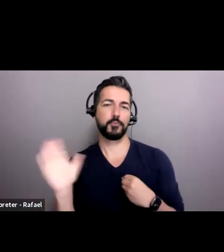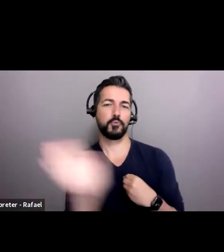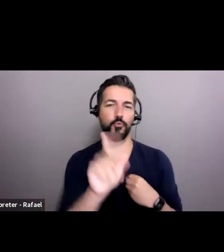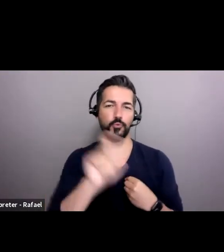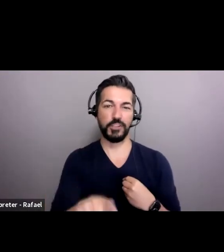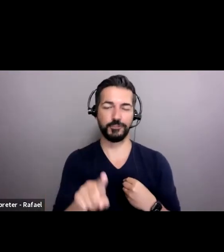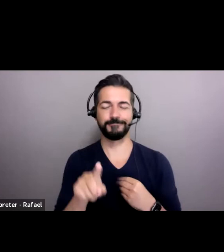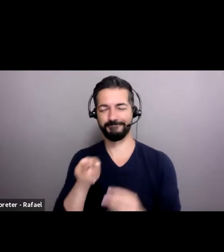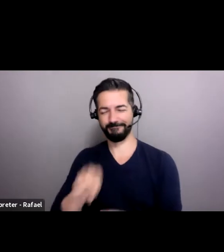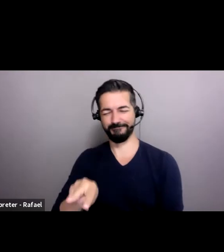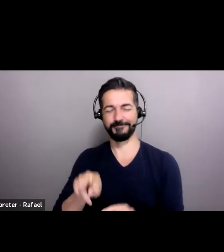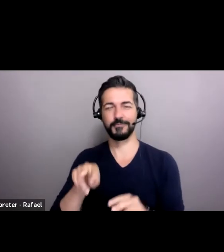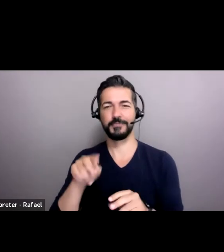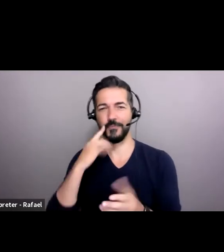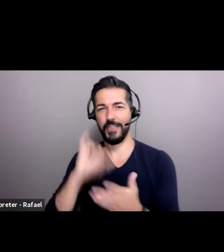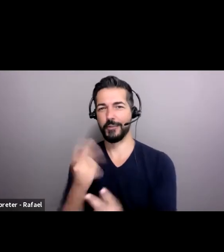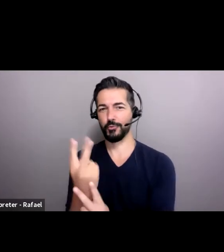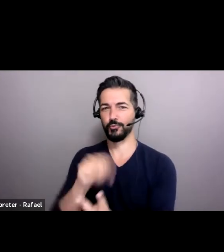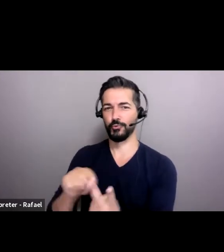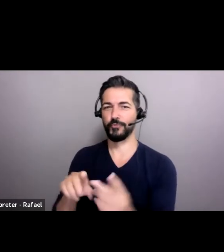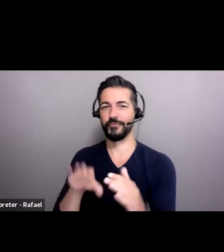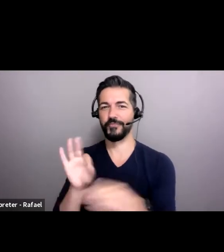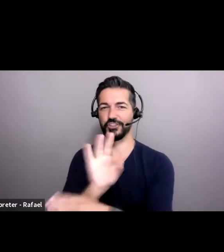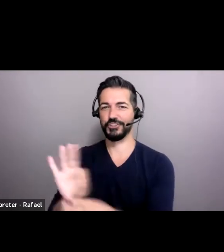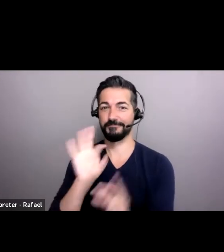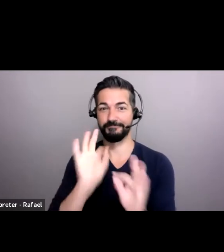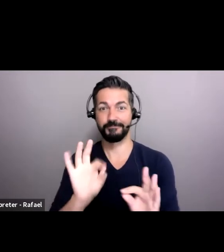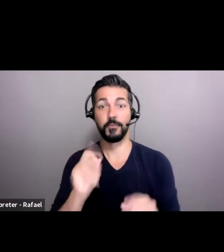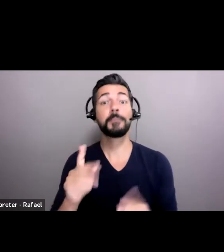And in the meantime, Let's get started by introducing the panelists.